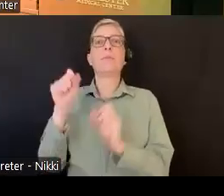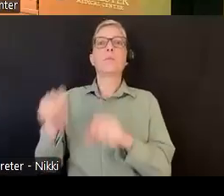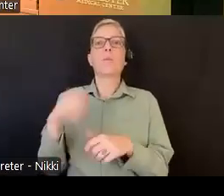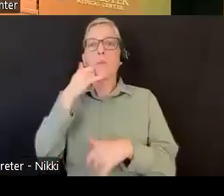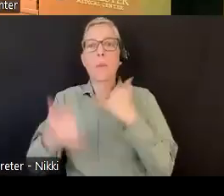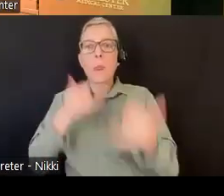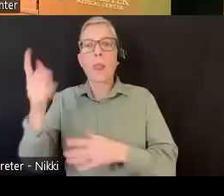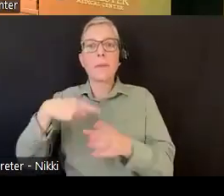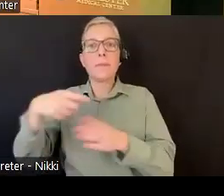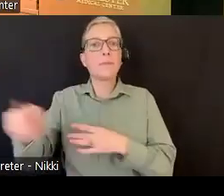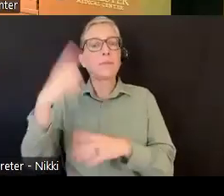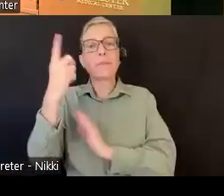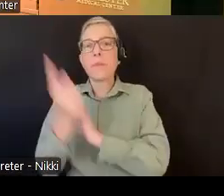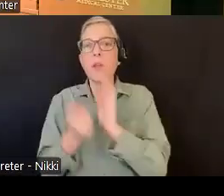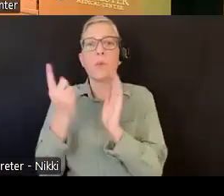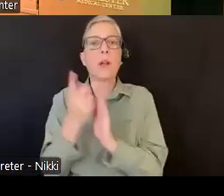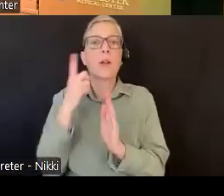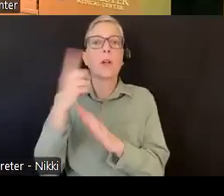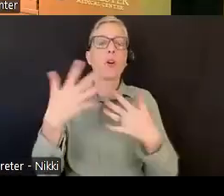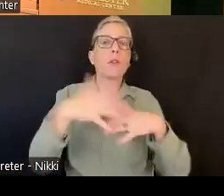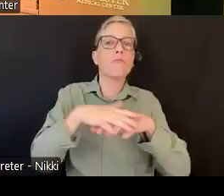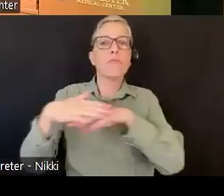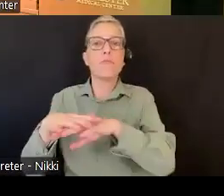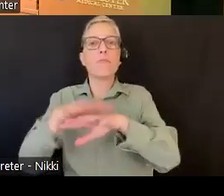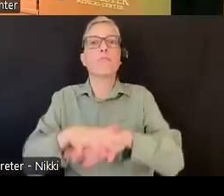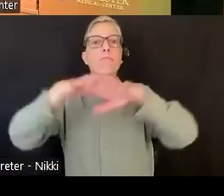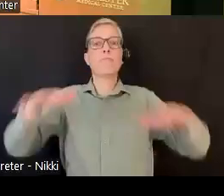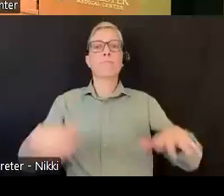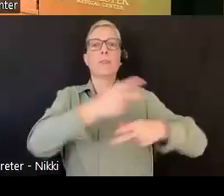these pieces together which I know you guys are doing as well and I think that's the challenge.